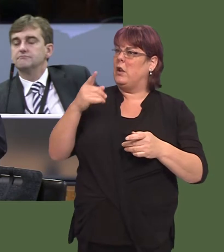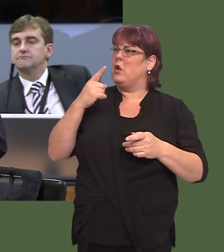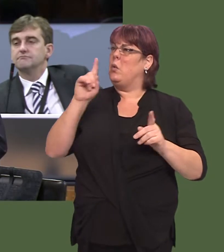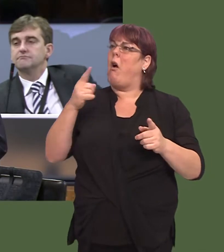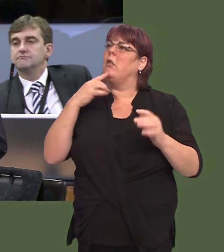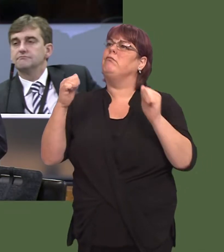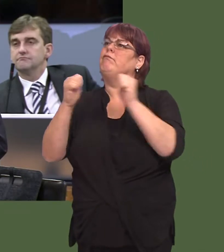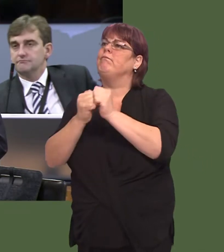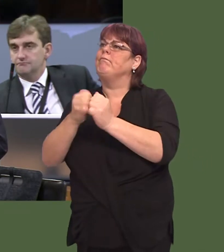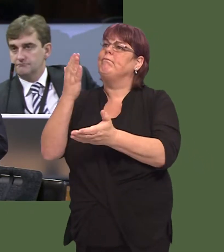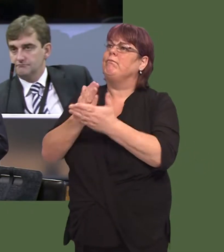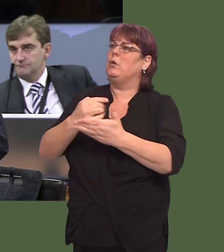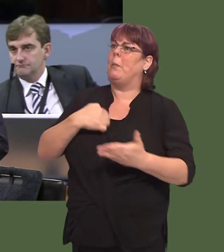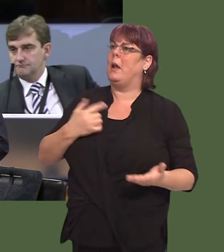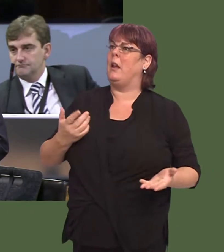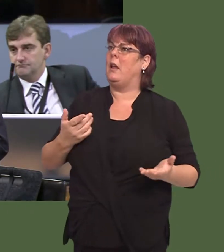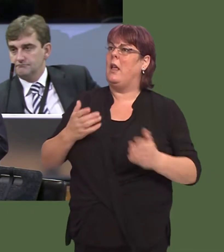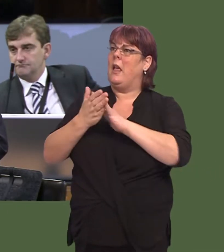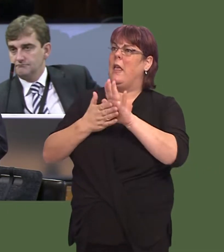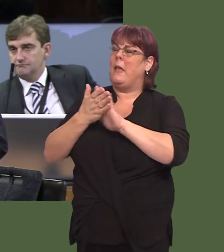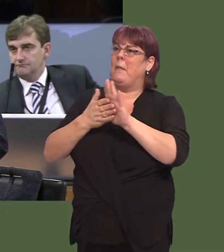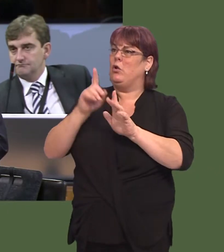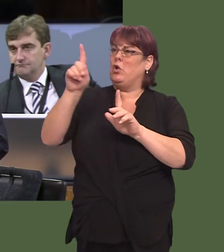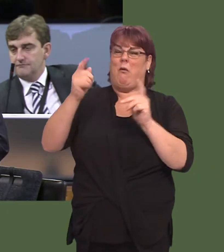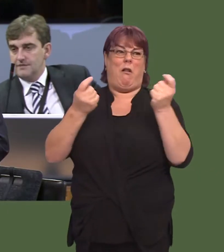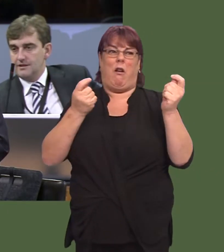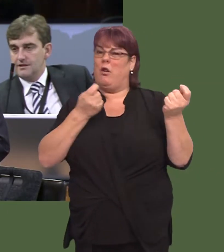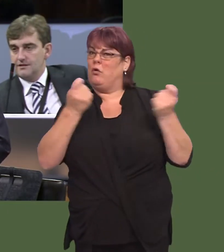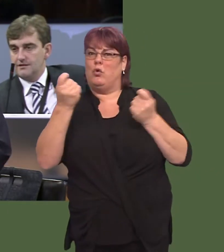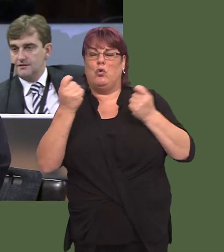I think that tells you more about your grip on reality than it does about anything else.